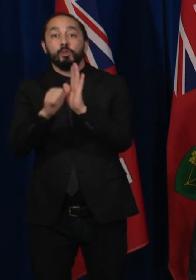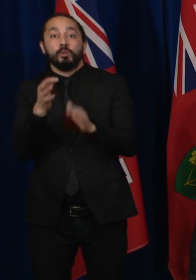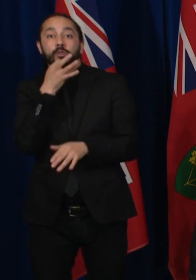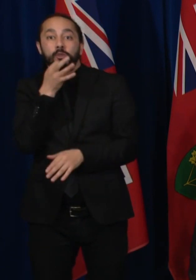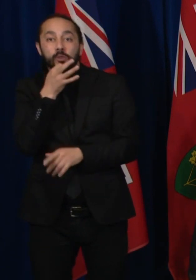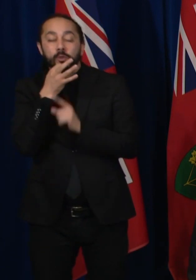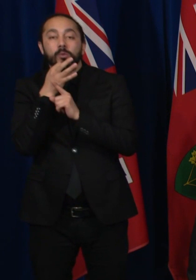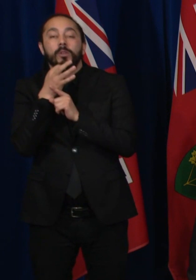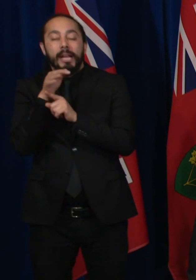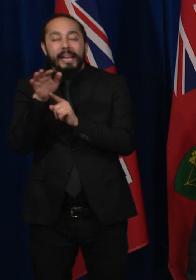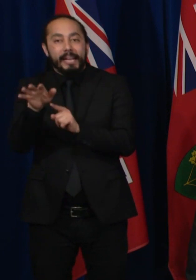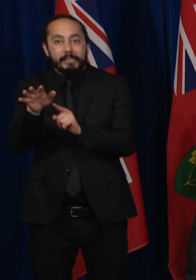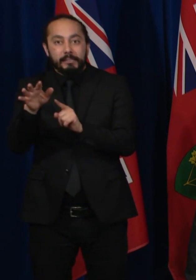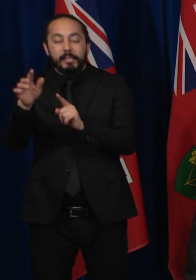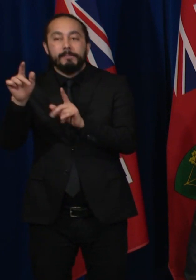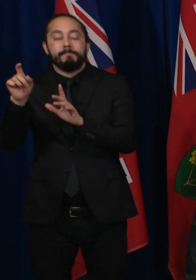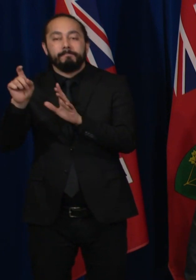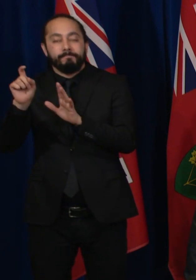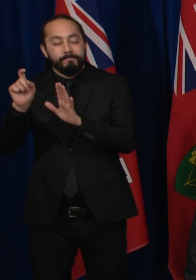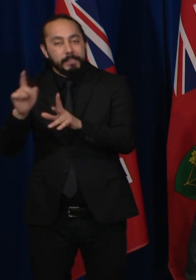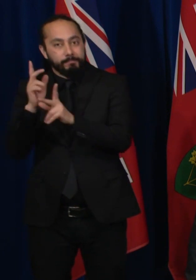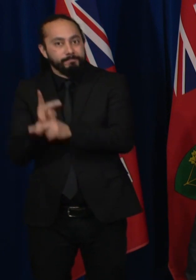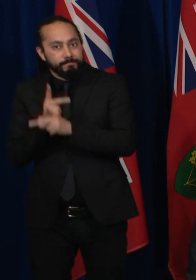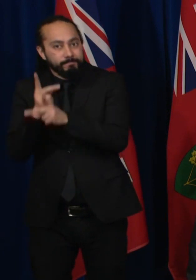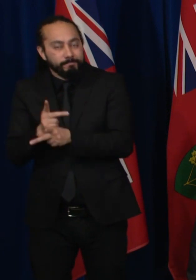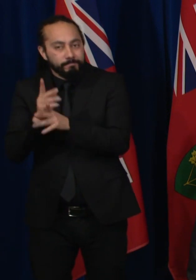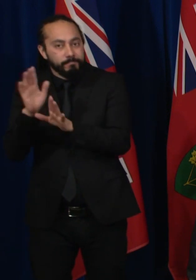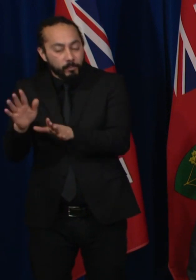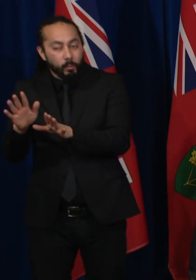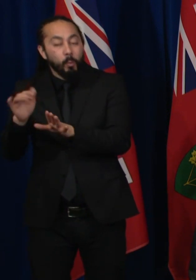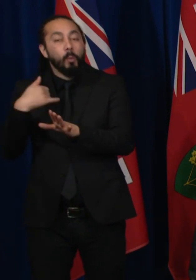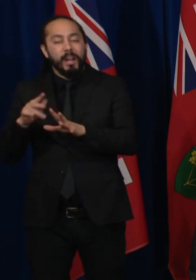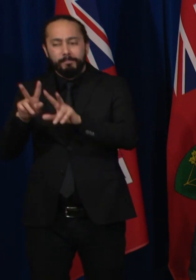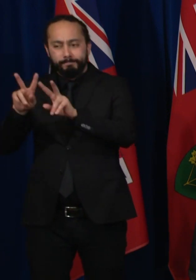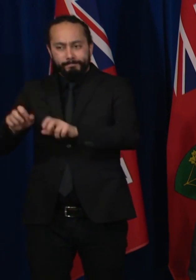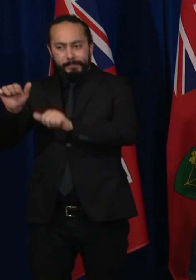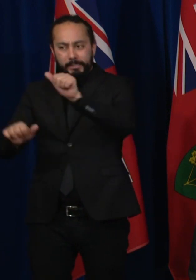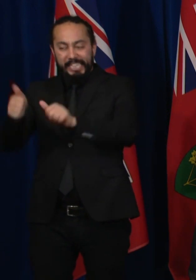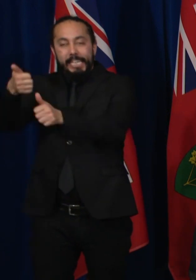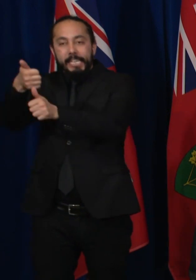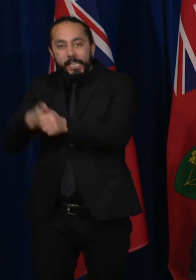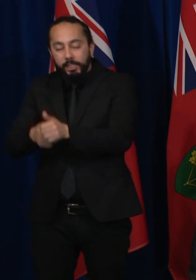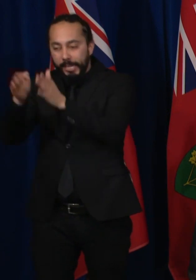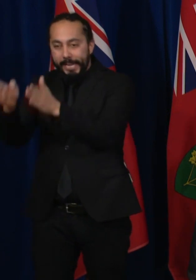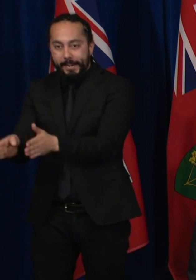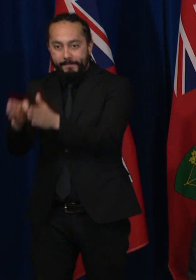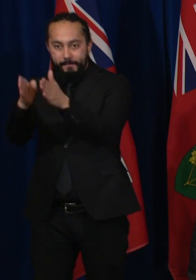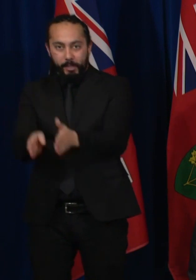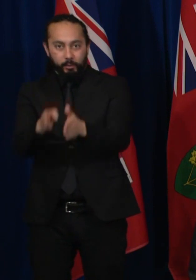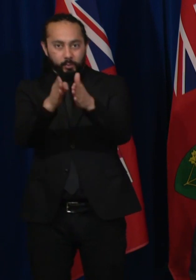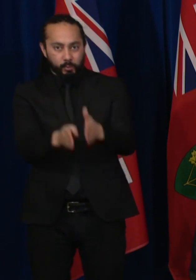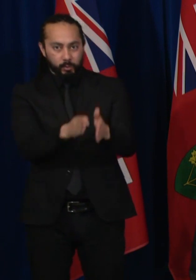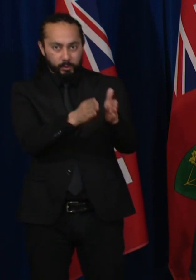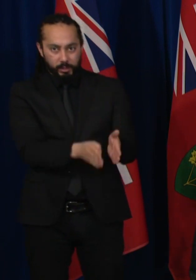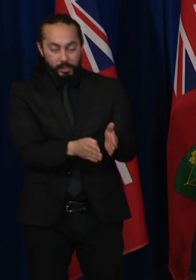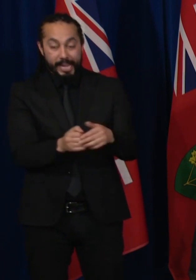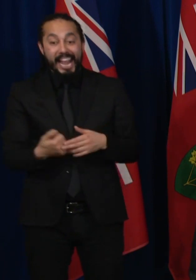personal health situation of each and every person. And if it is life-threatening, they will, of course, get the surgery that they